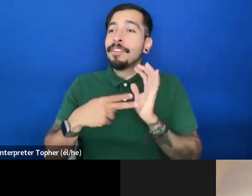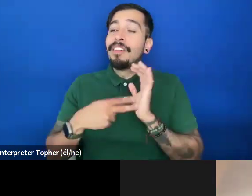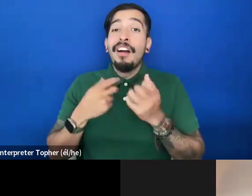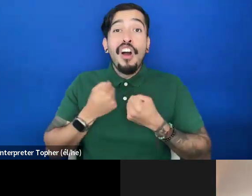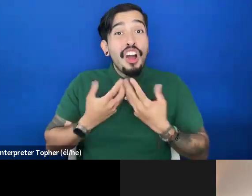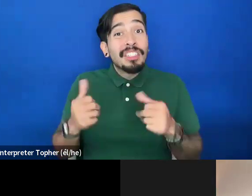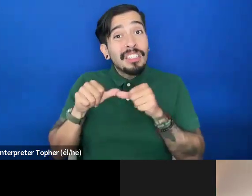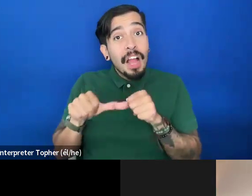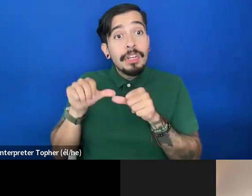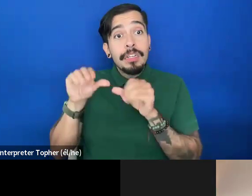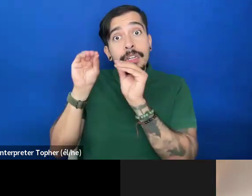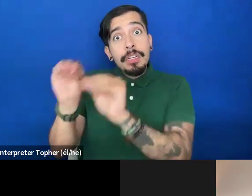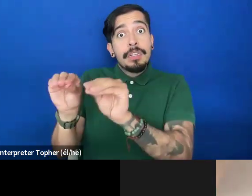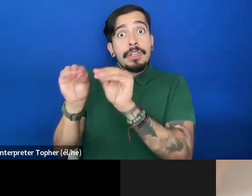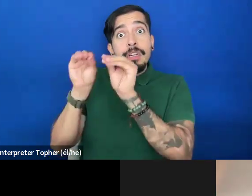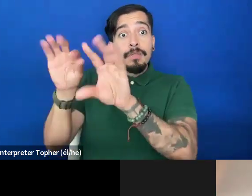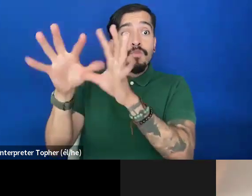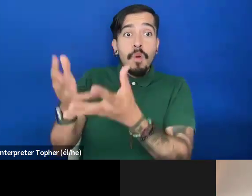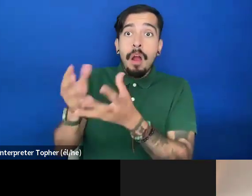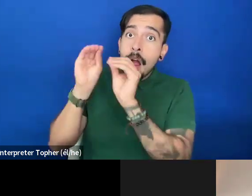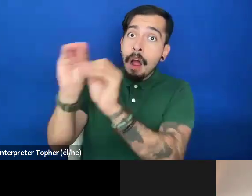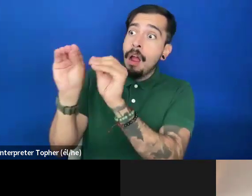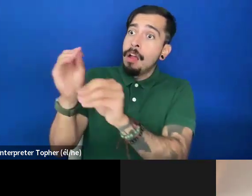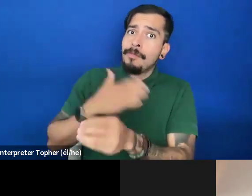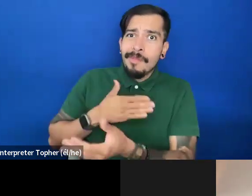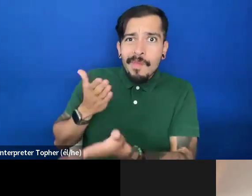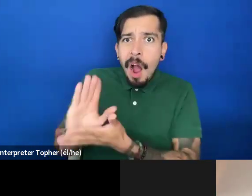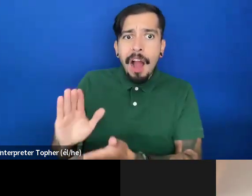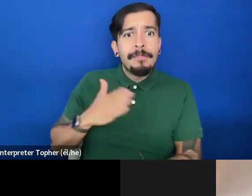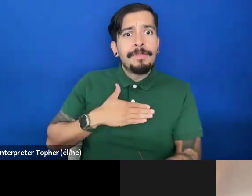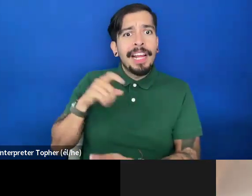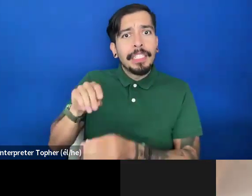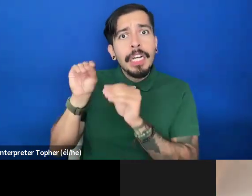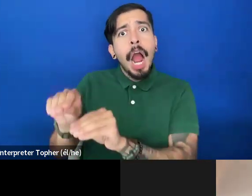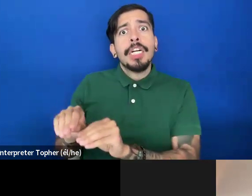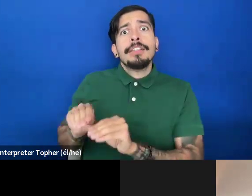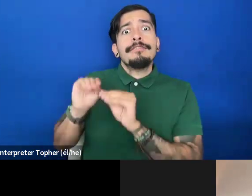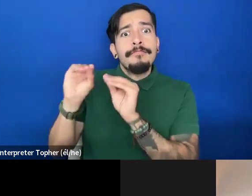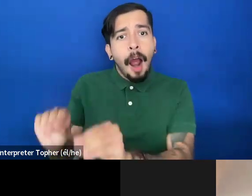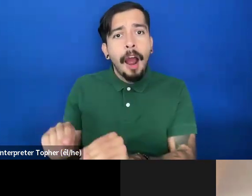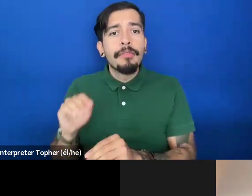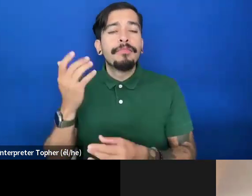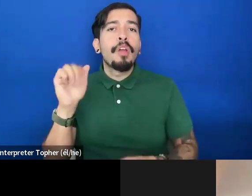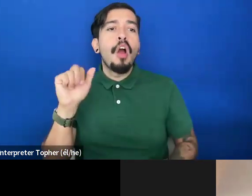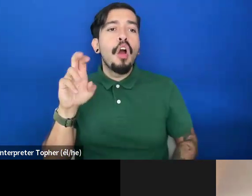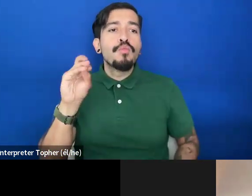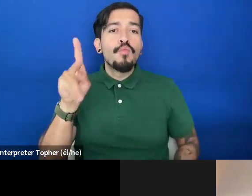You know? So care work, in some sense, when I think, when I think about it, and I think of, of, of us as disabled people in care work,